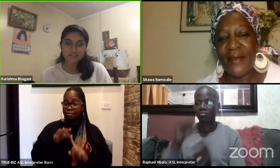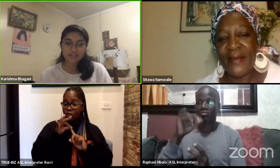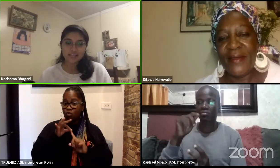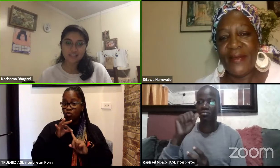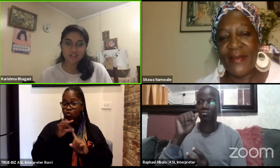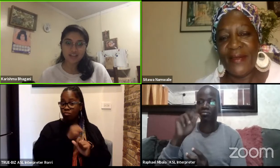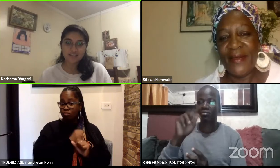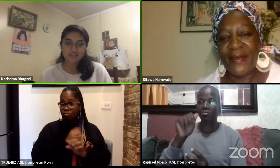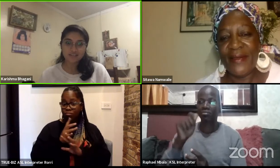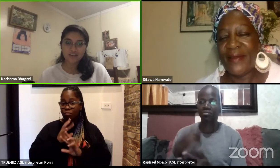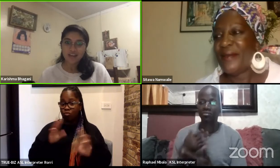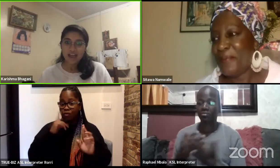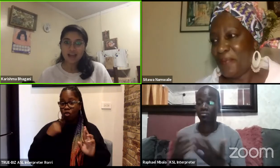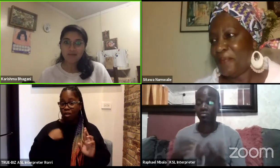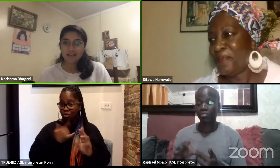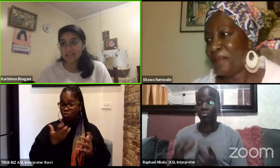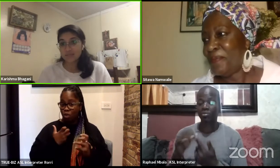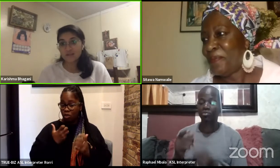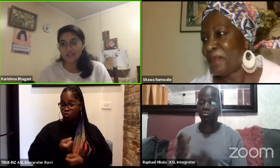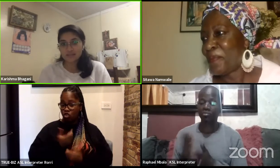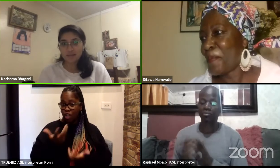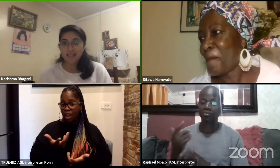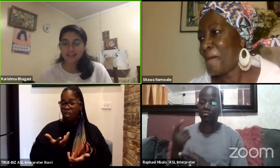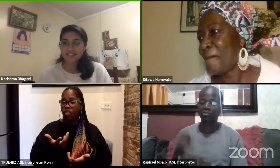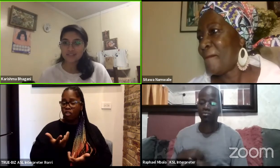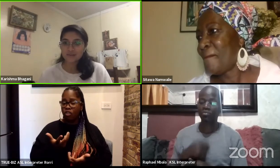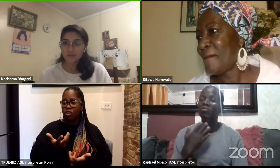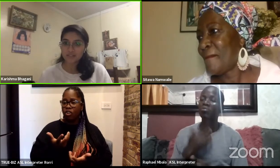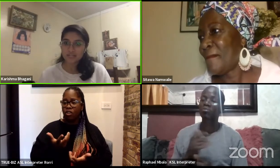that she'd like to share. So as I mentioned it'll be my last sort of question